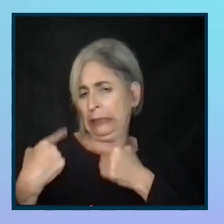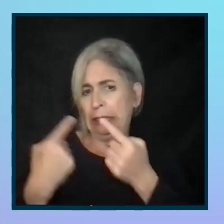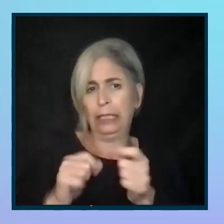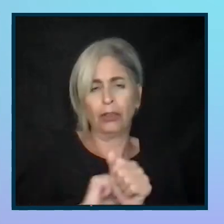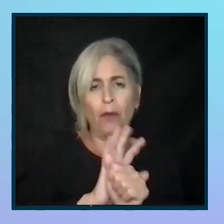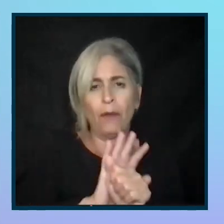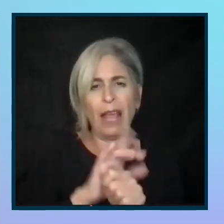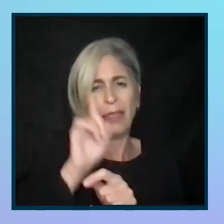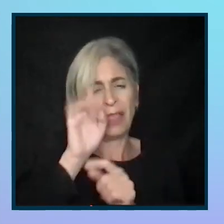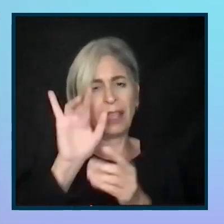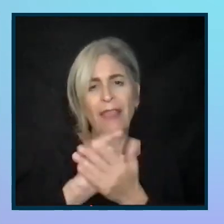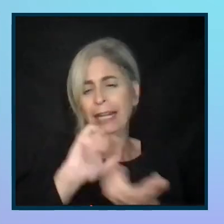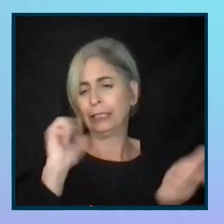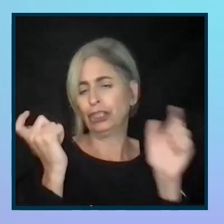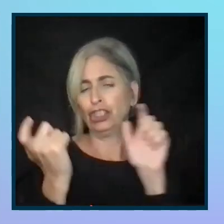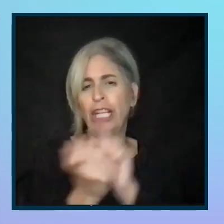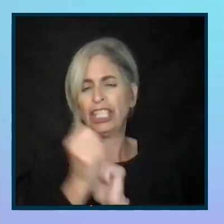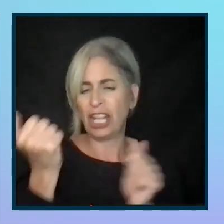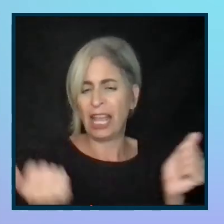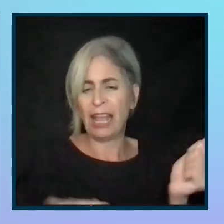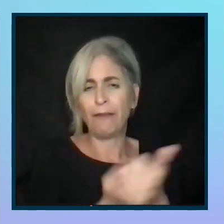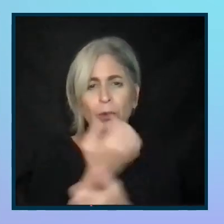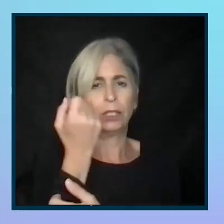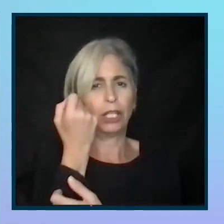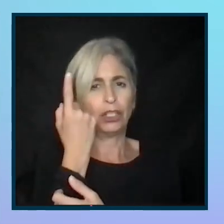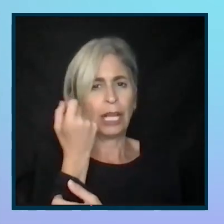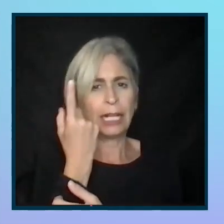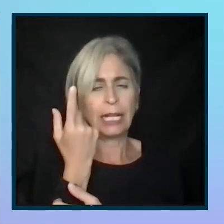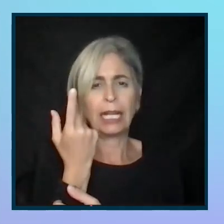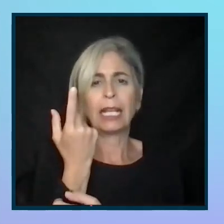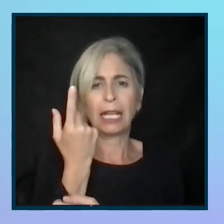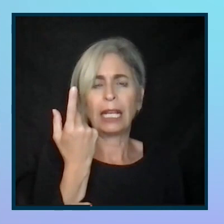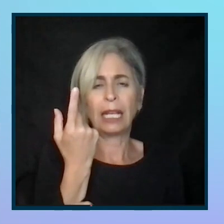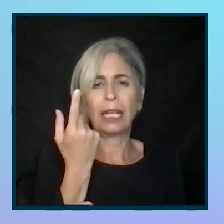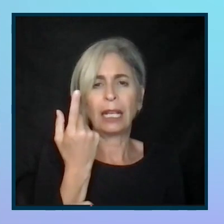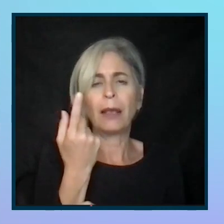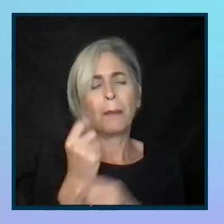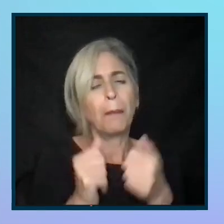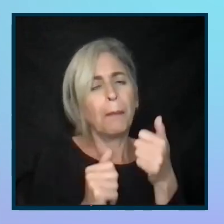Everybody is now understanding what it's like. Well, at least in a short term.